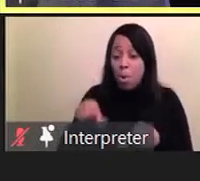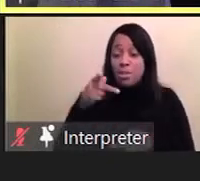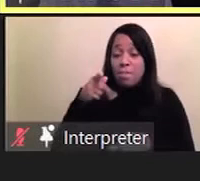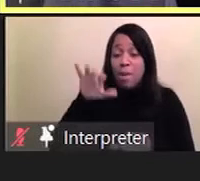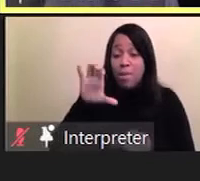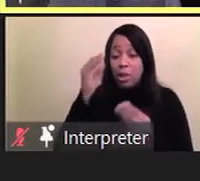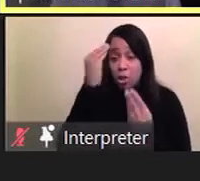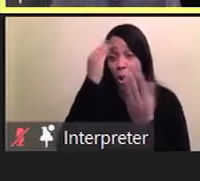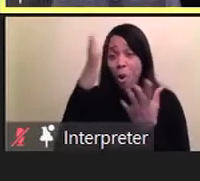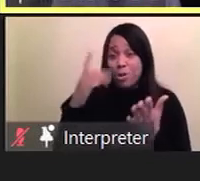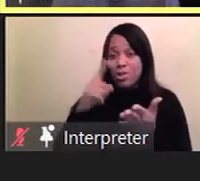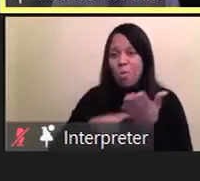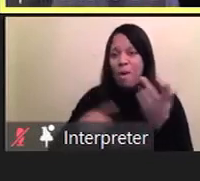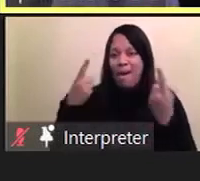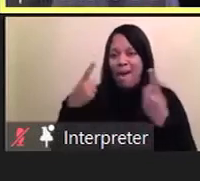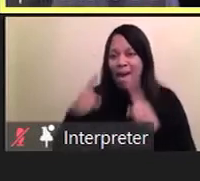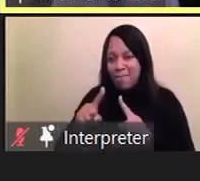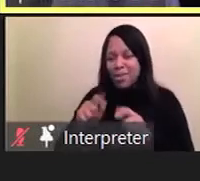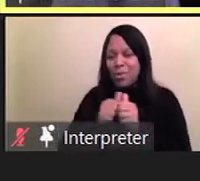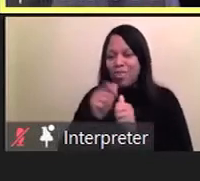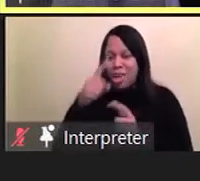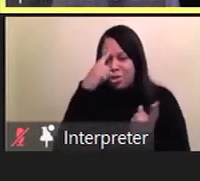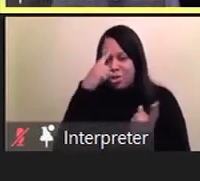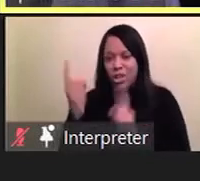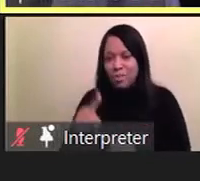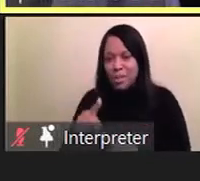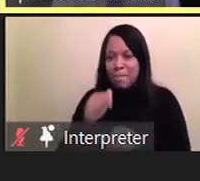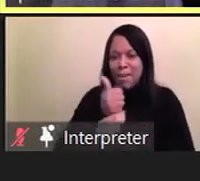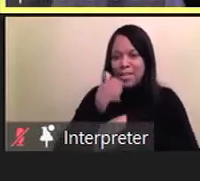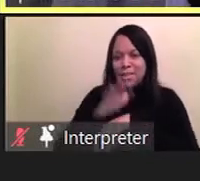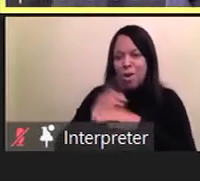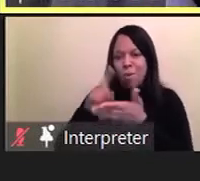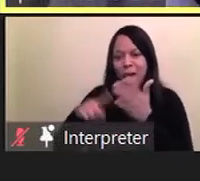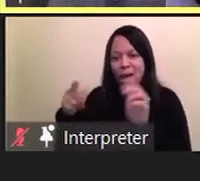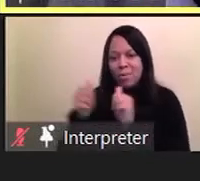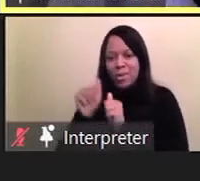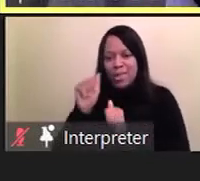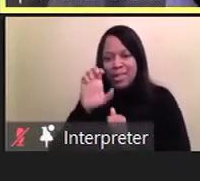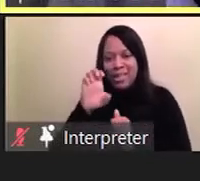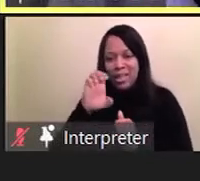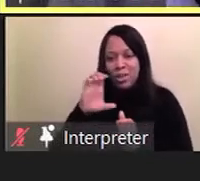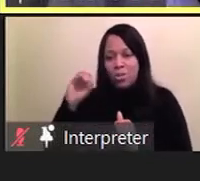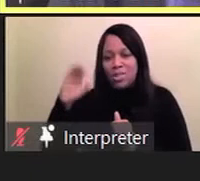in addition to an announcement by the EEOC. The EEOC usually puts things on their website and say,